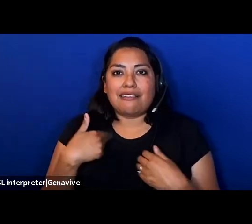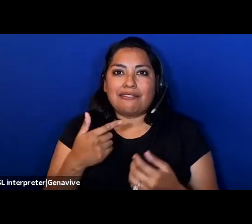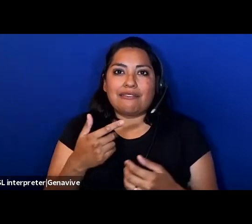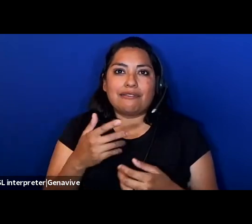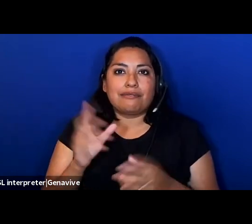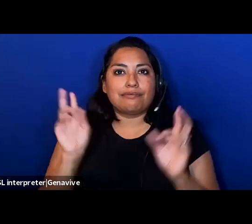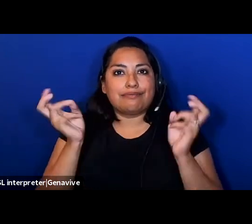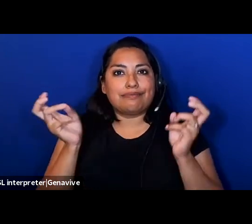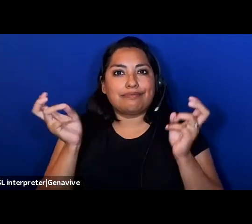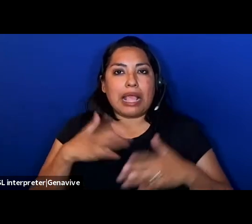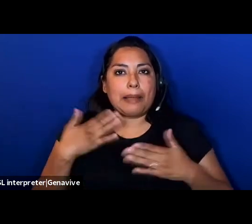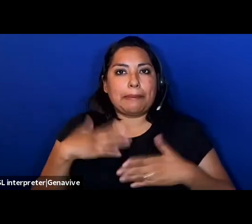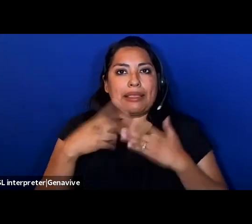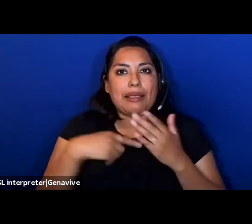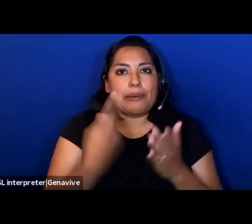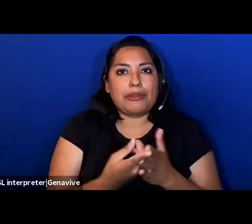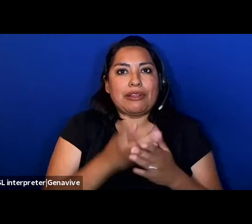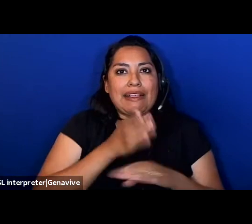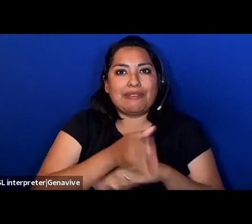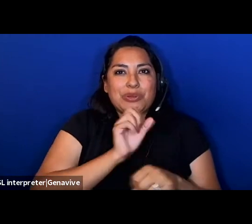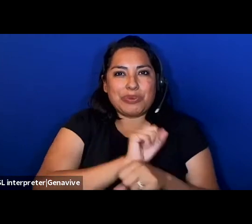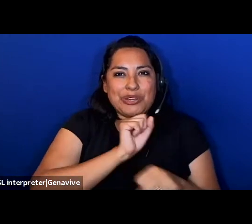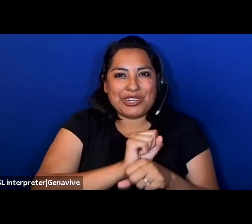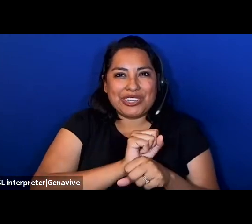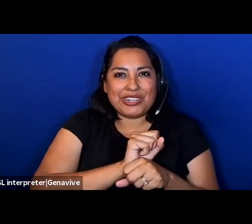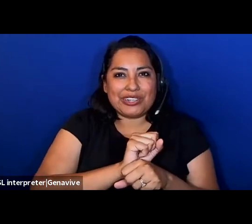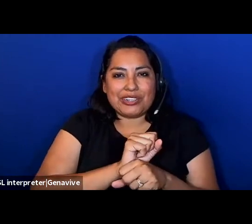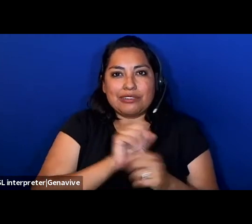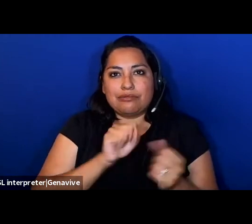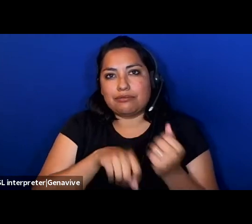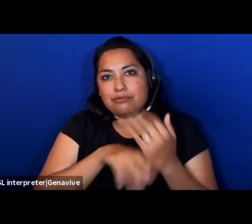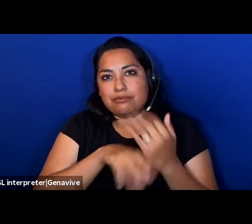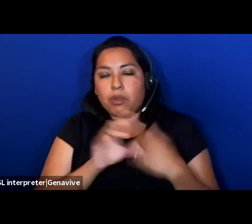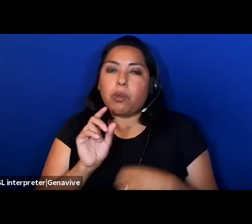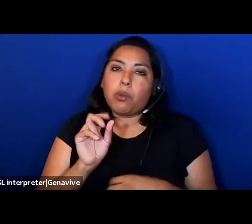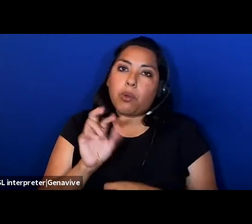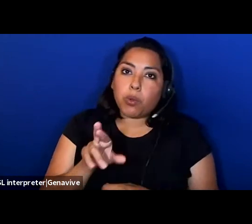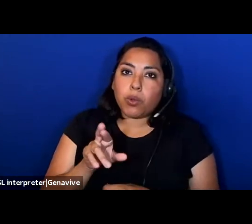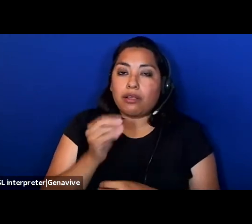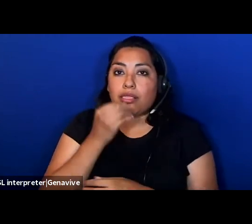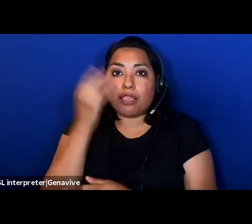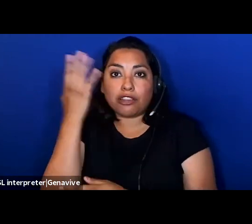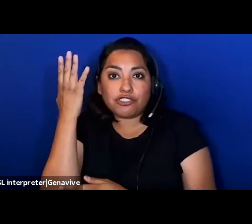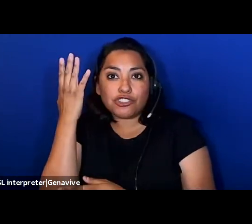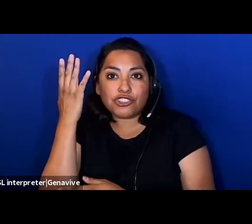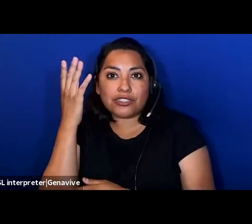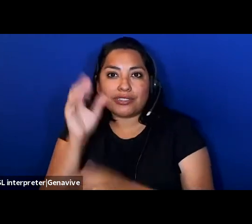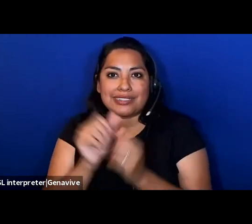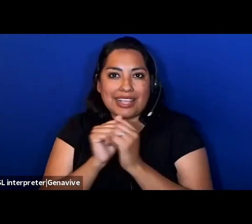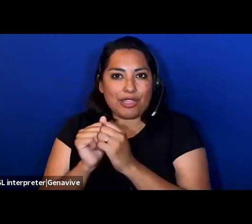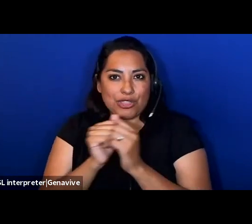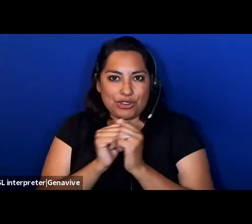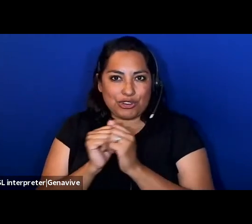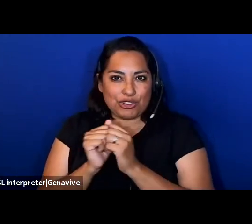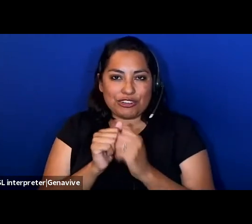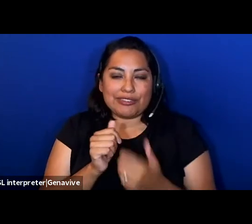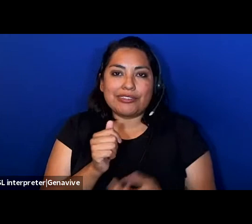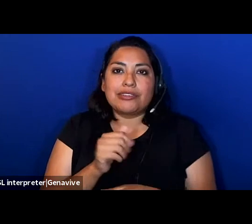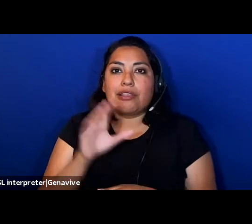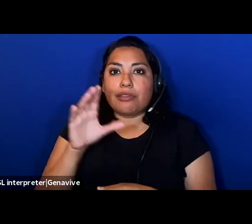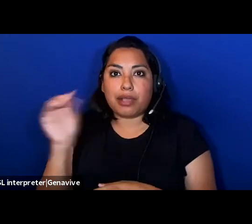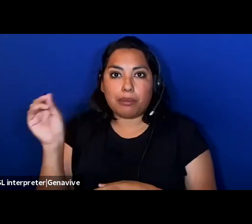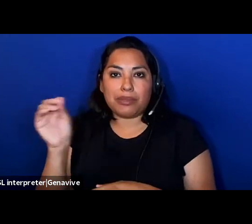after work or toward the end of work or lunches together where the company will actually give them